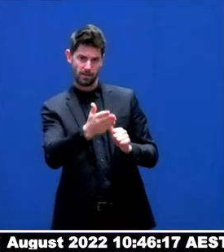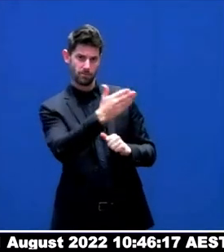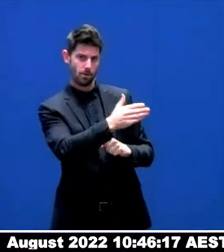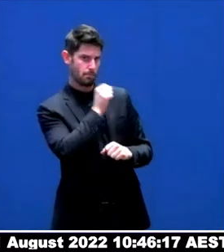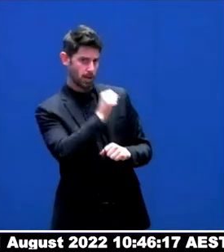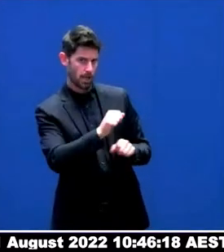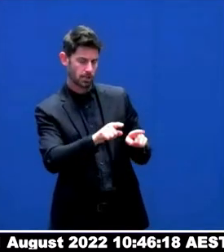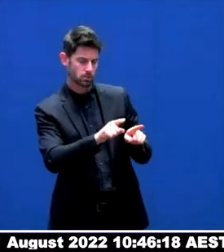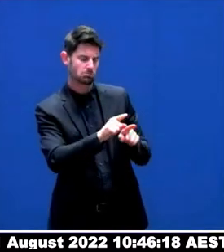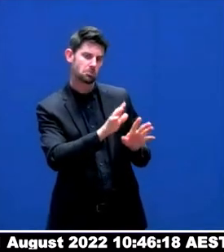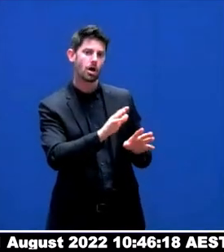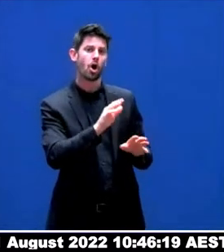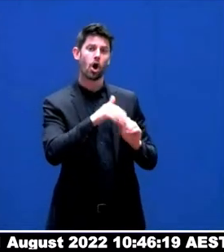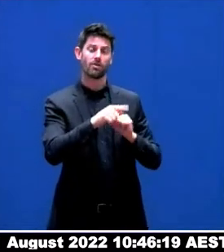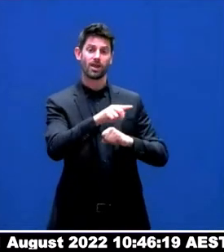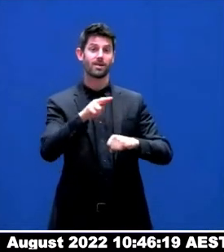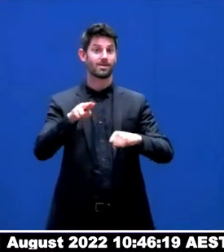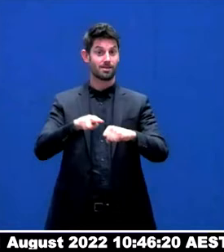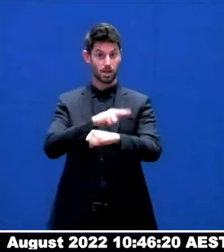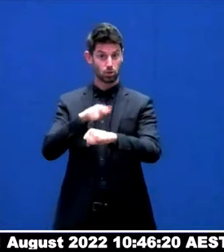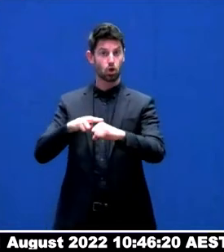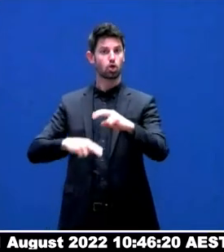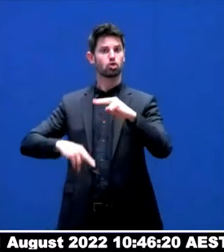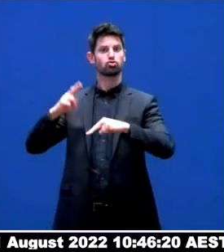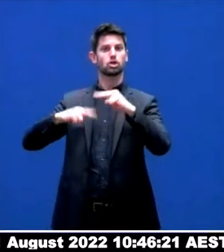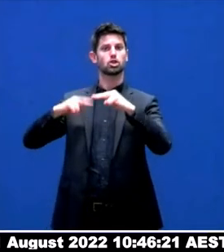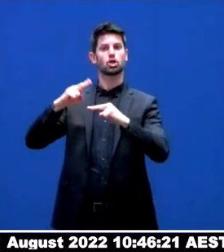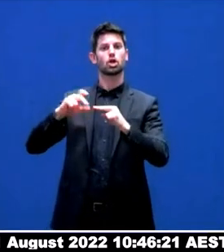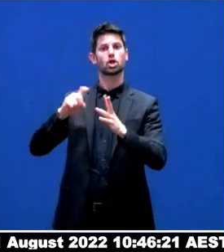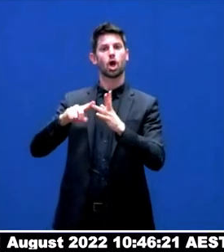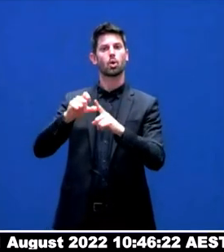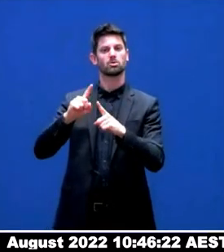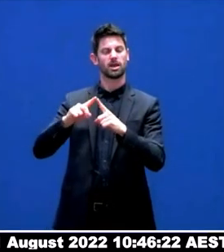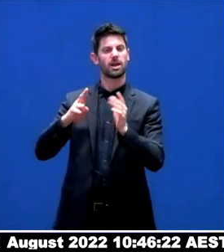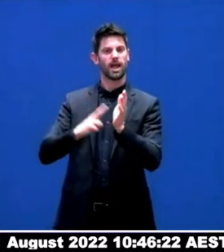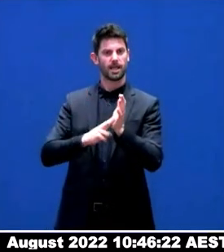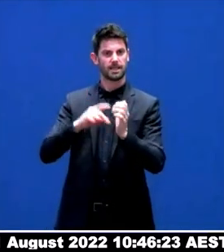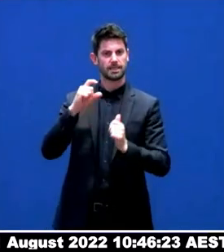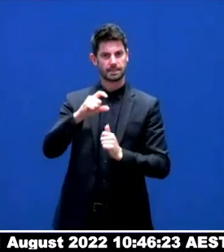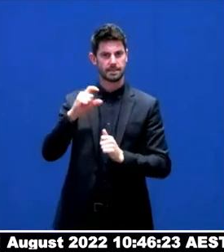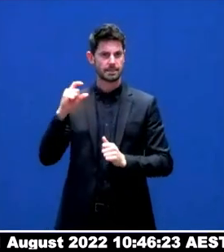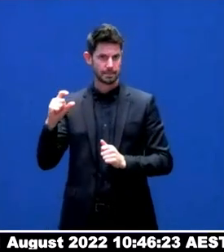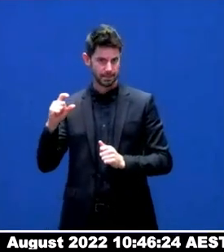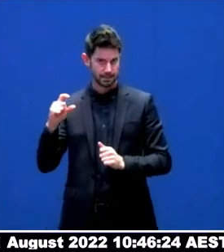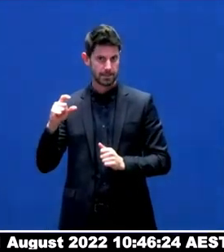In terms of the National Construction Code, that - could probably spend hours on this -